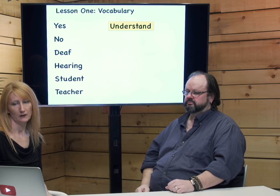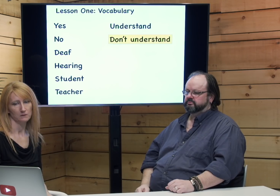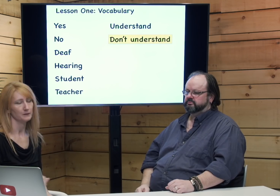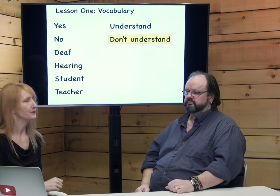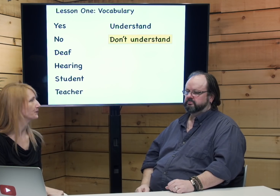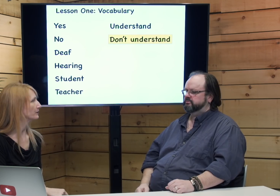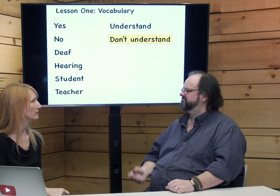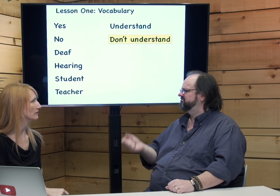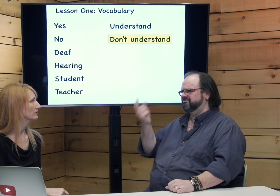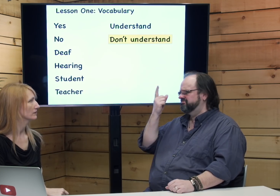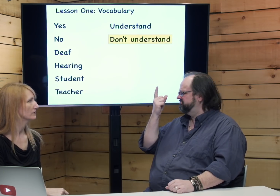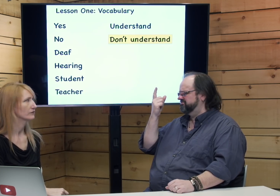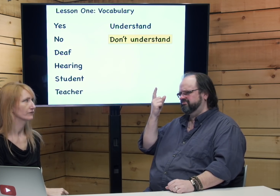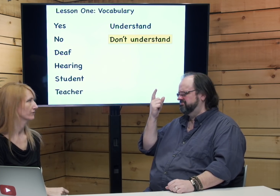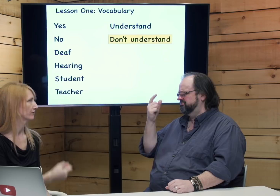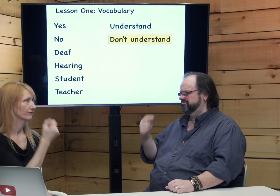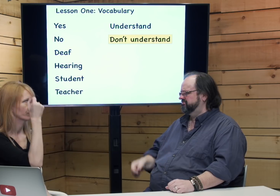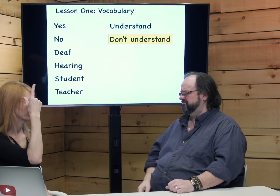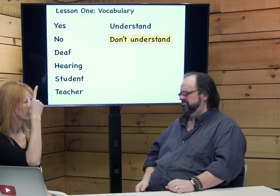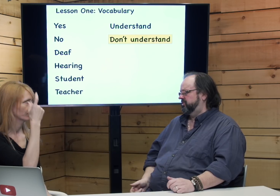don't understand